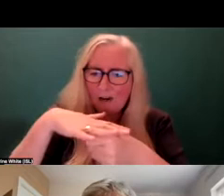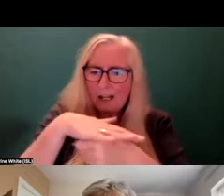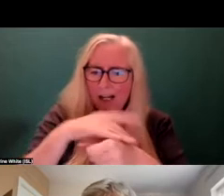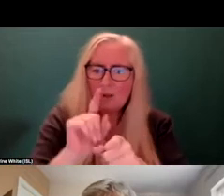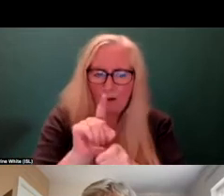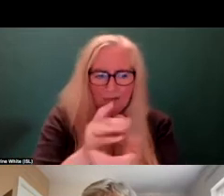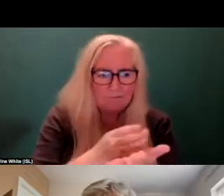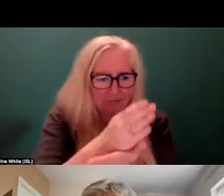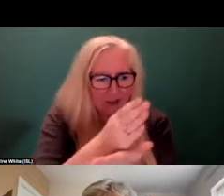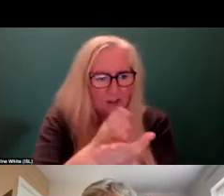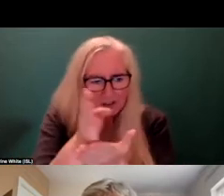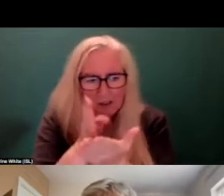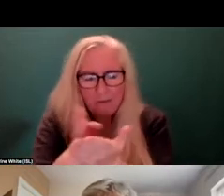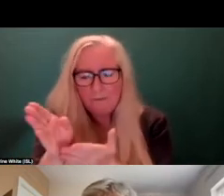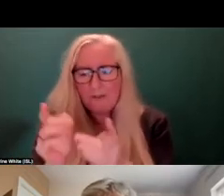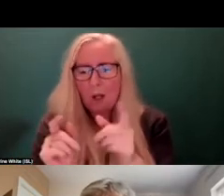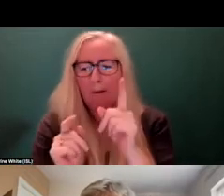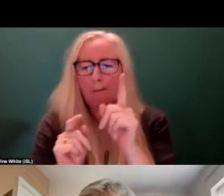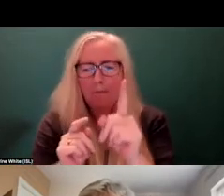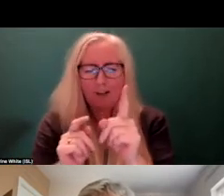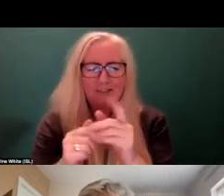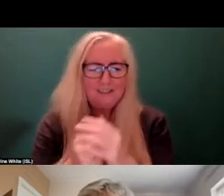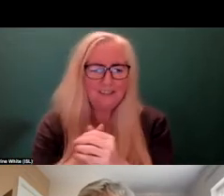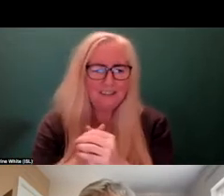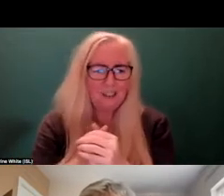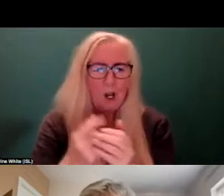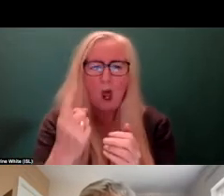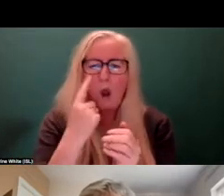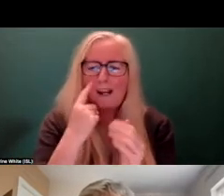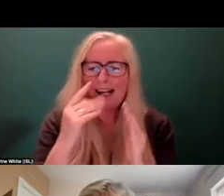What I'd like to look at during the course of the presentation is, I suppose,